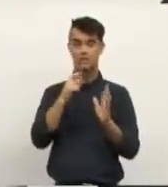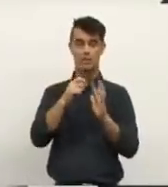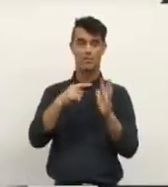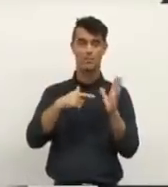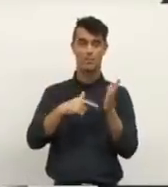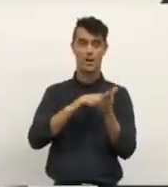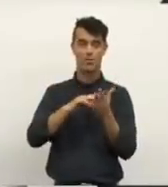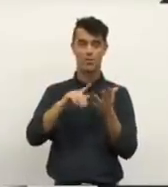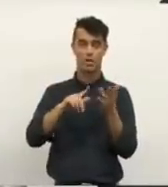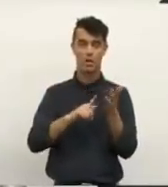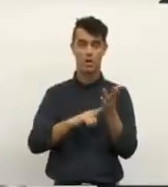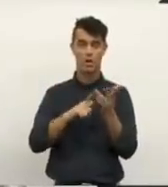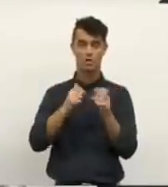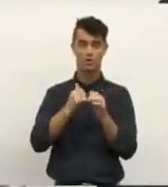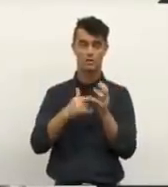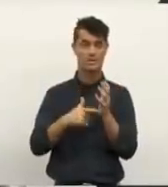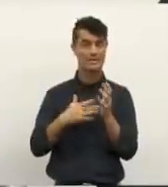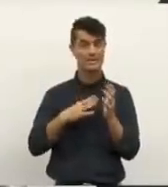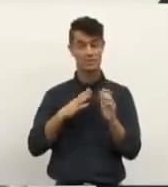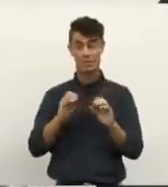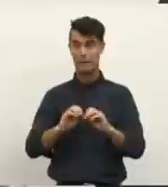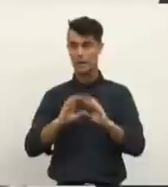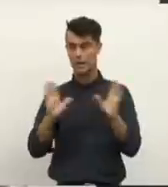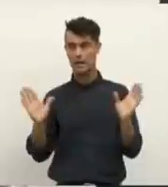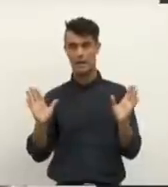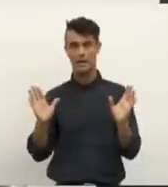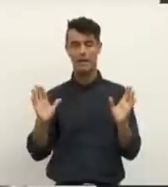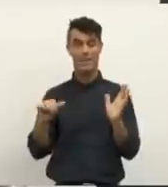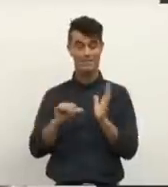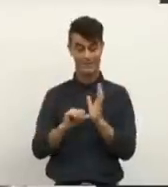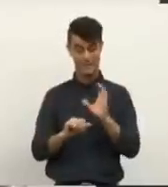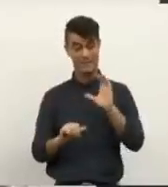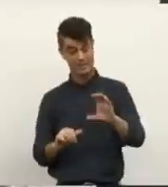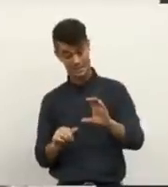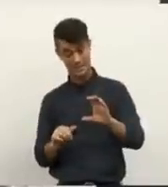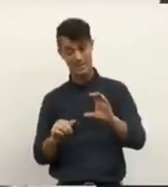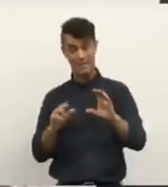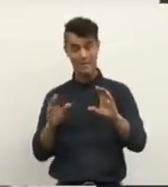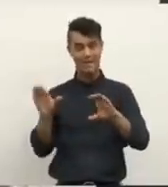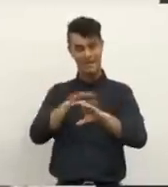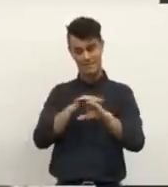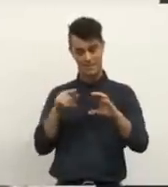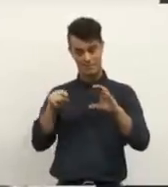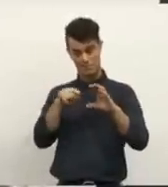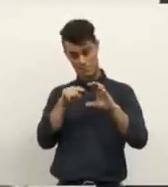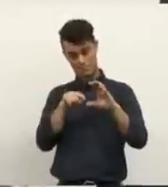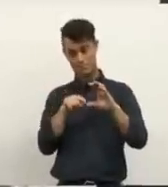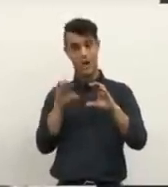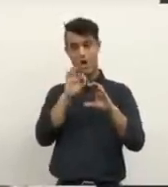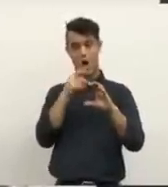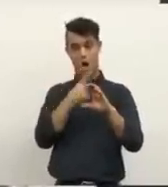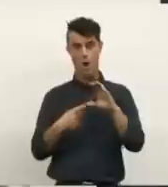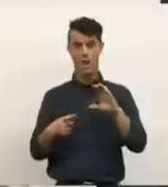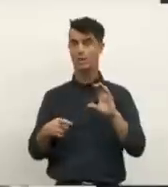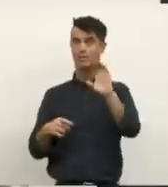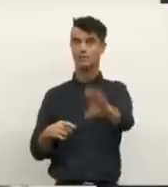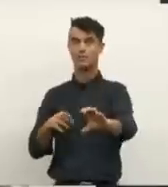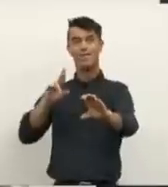That needs to be, you know, really kind of clear bundles of funding that the NDIS funds rather than just worrying about the equipment itself.